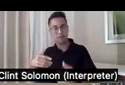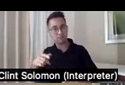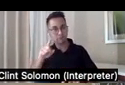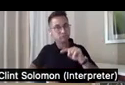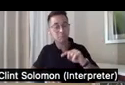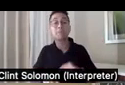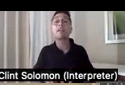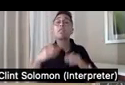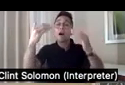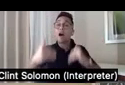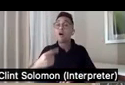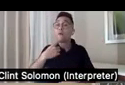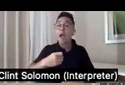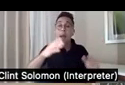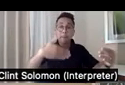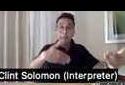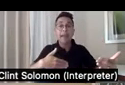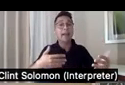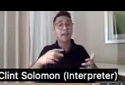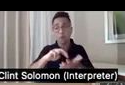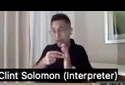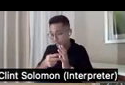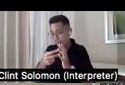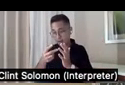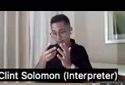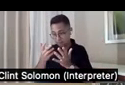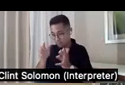for when the materials are done you can have a when they're done with the materials you'll